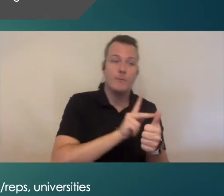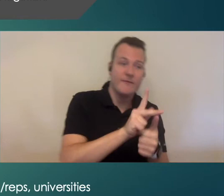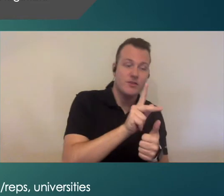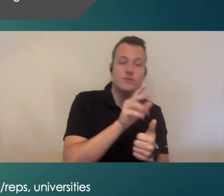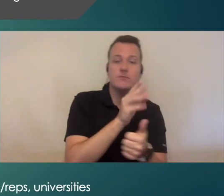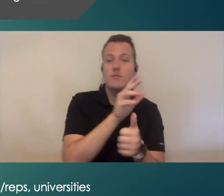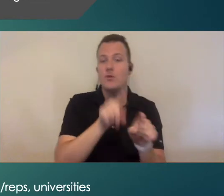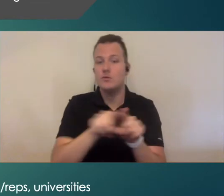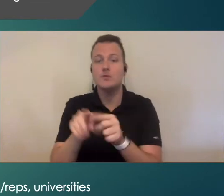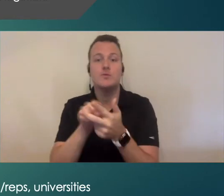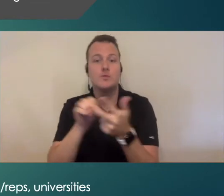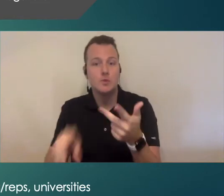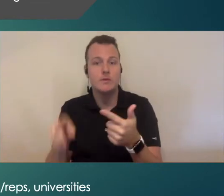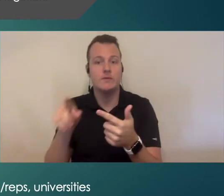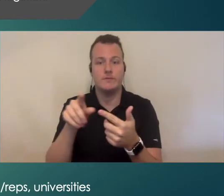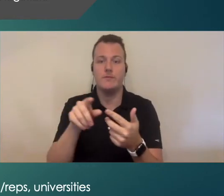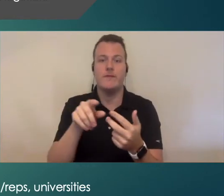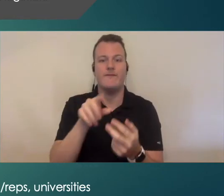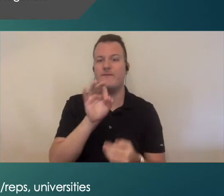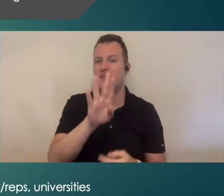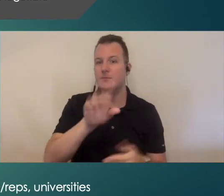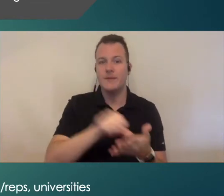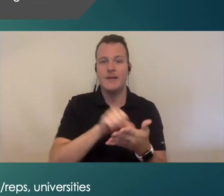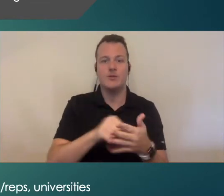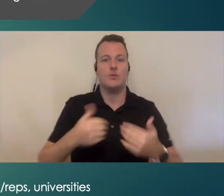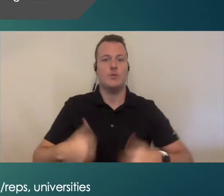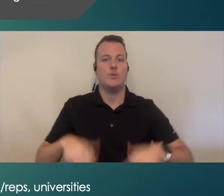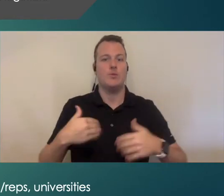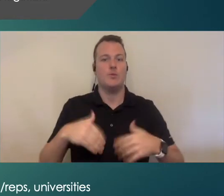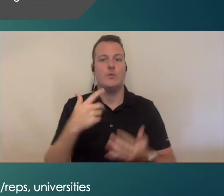and so those Facebook pages can be extremely helpful for networking and